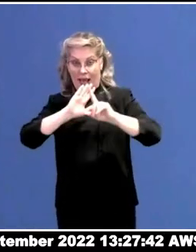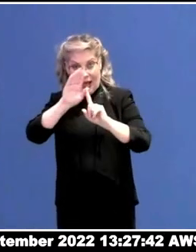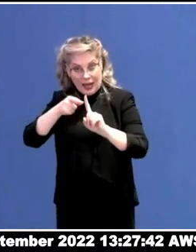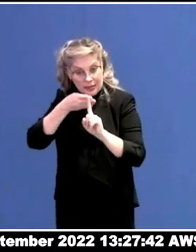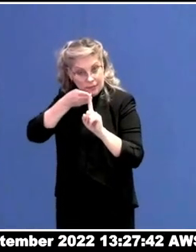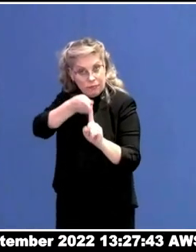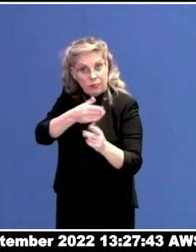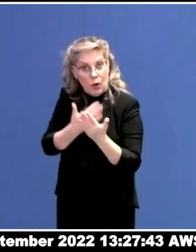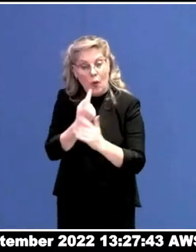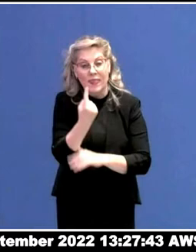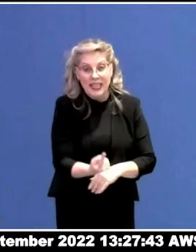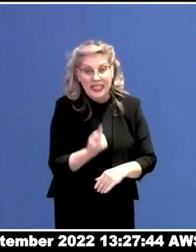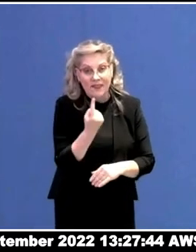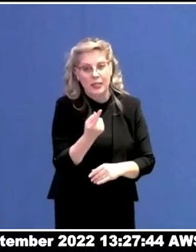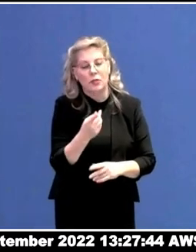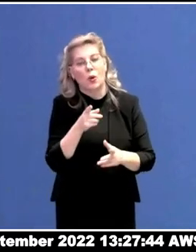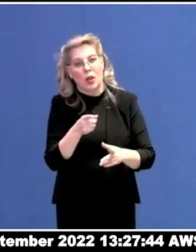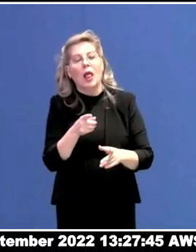than the interest of the Corrective Services and the prison.